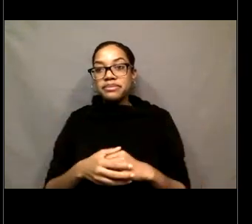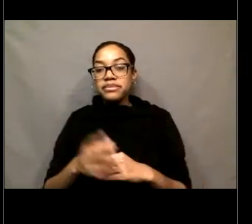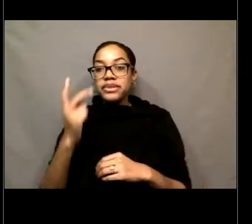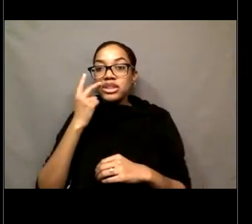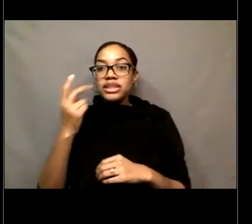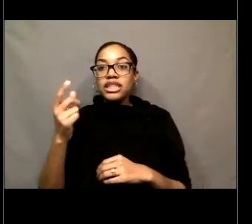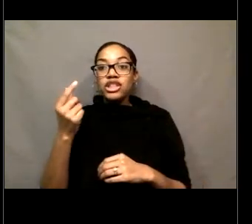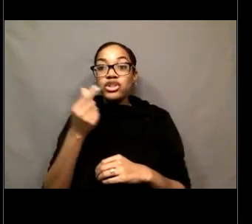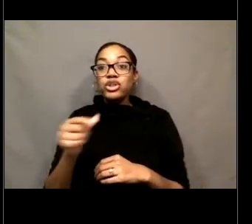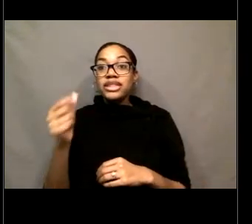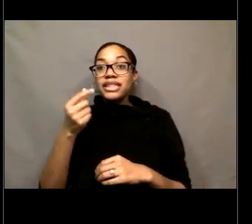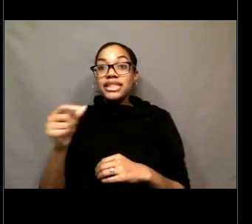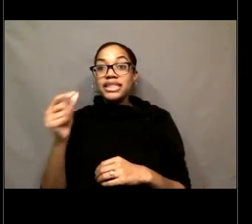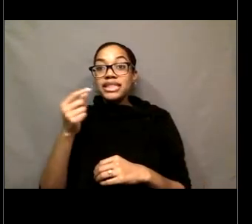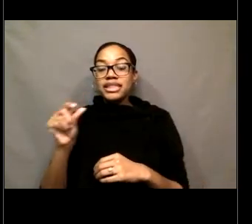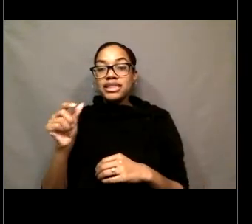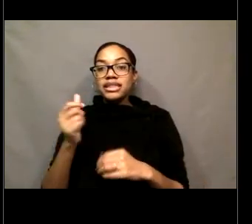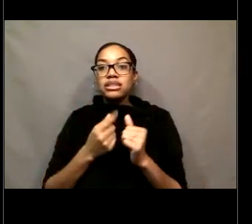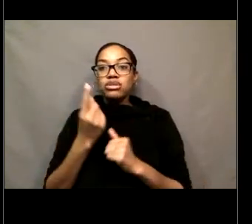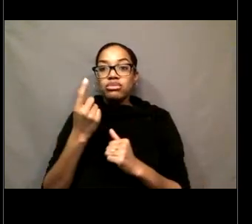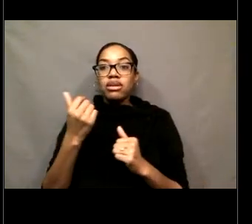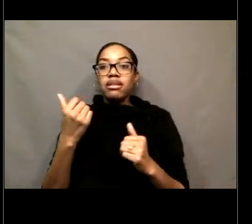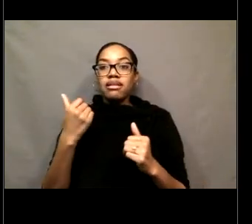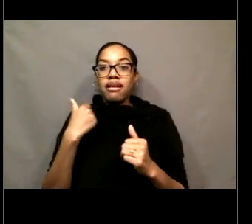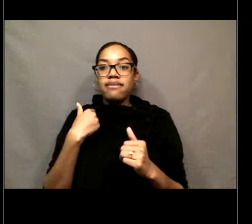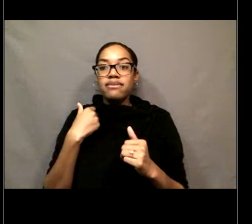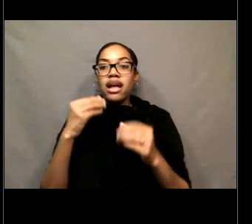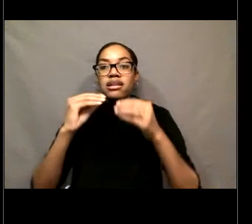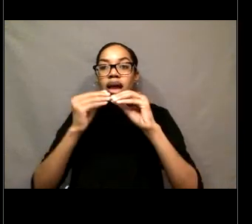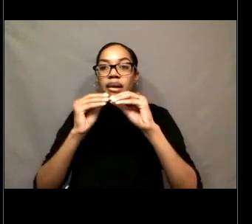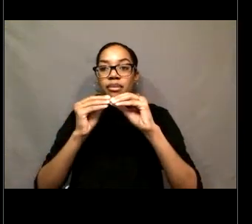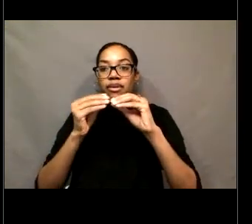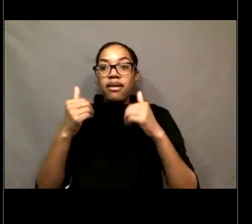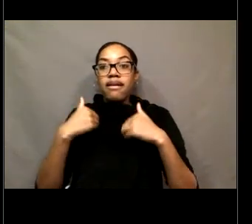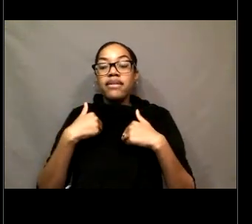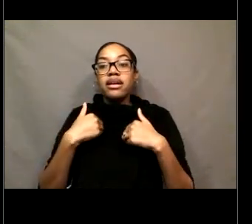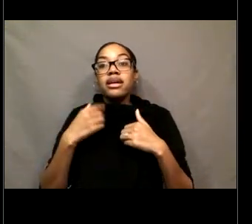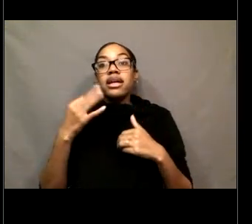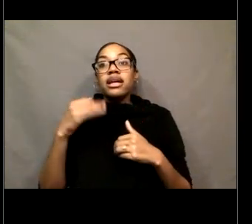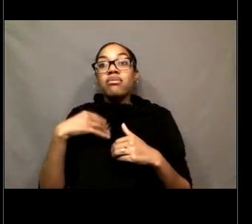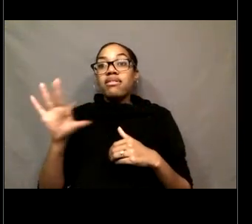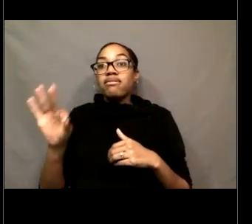Each one of these abalone is actually tagged with a number so if we find it on the reef we know it's one of ours.